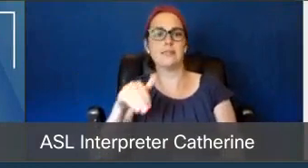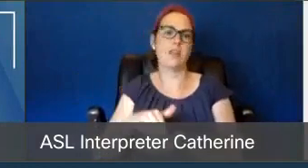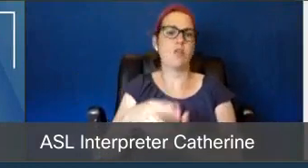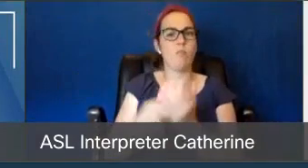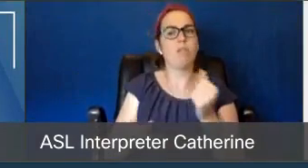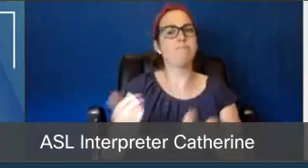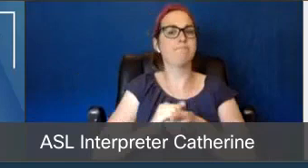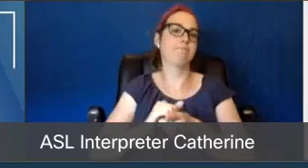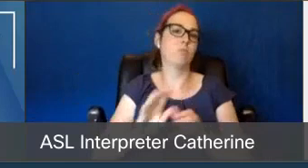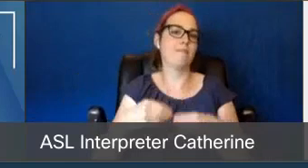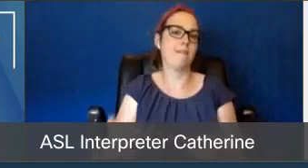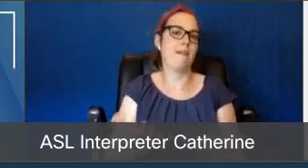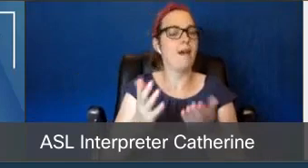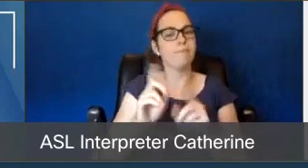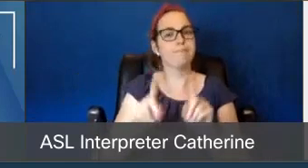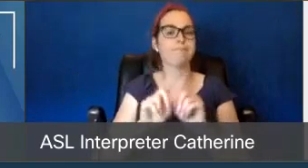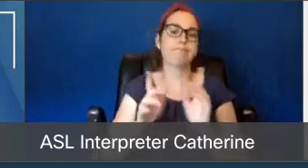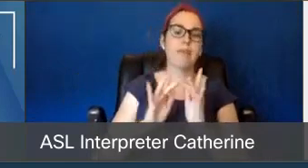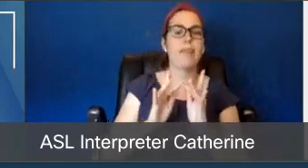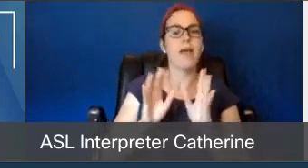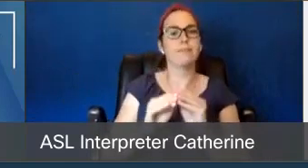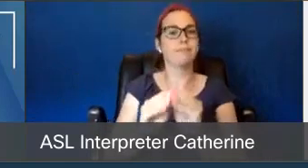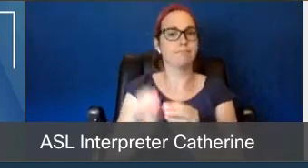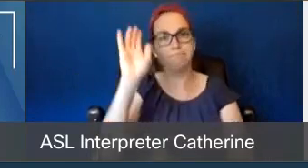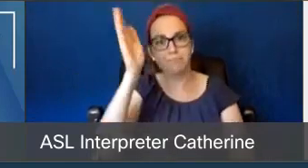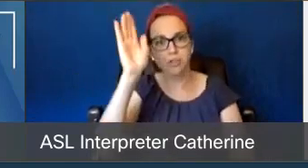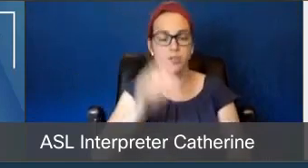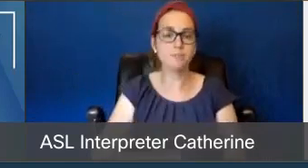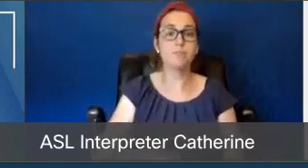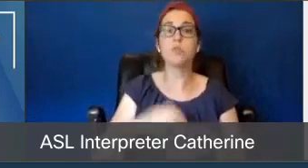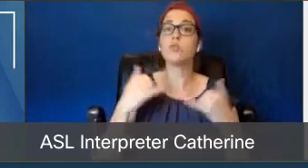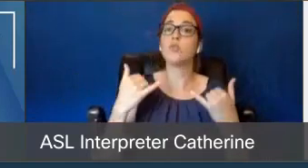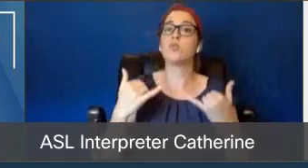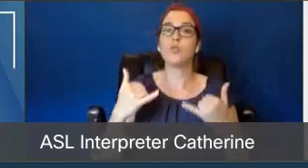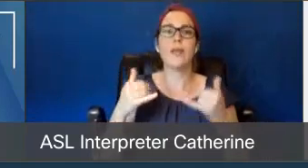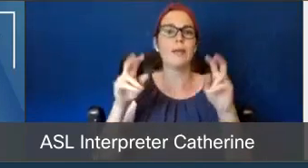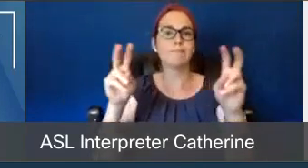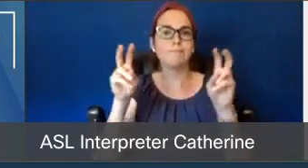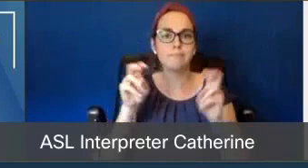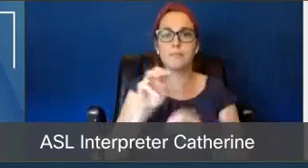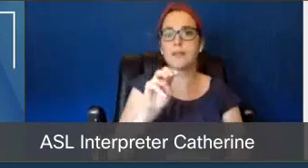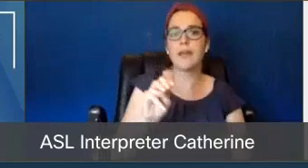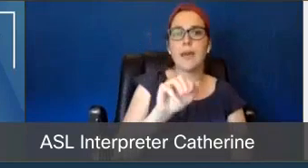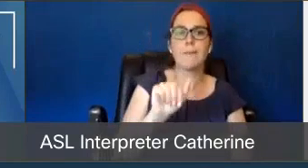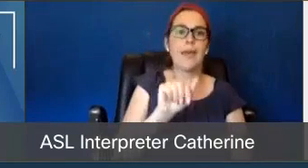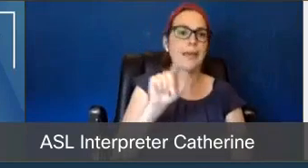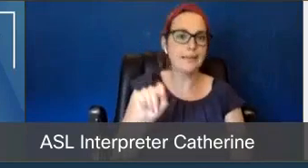Today's webinar is entitled Medication Assisted Treatment in Drug Courts virtual learning community introducing